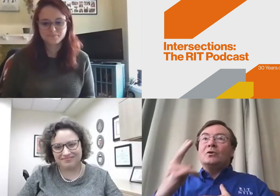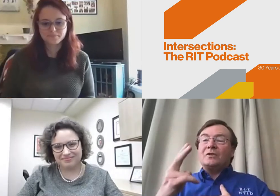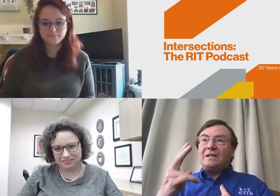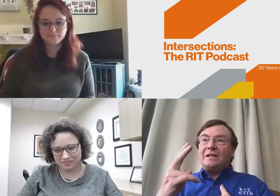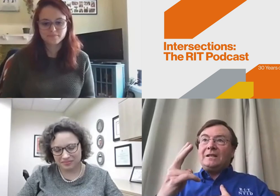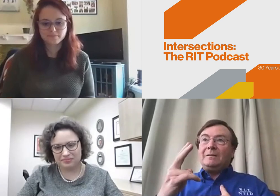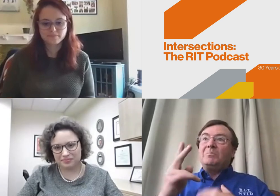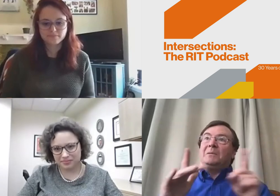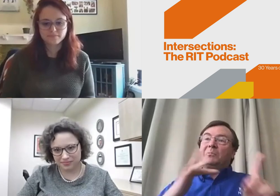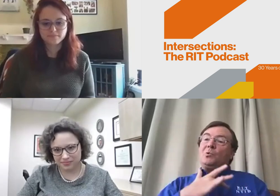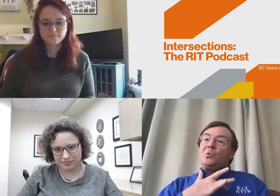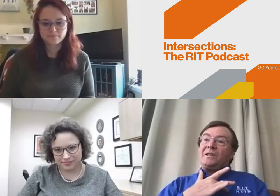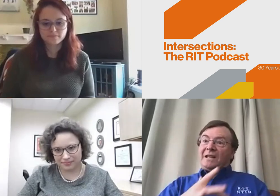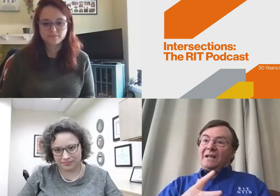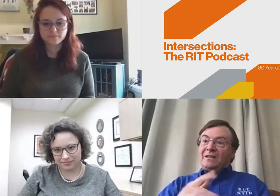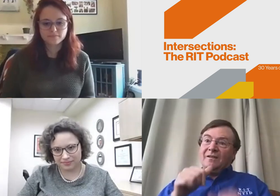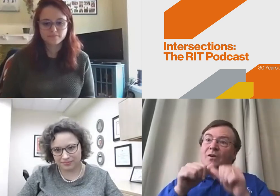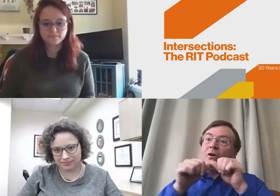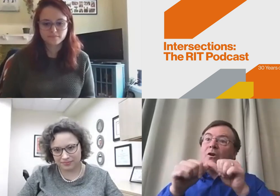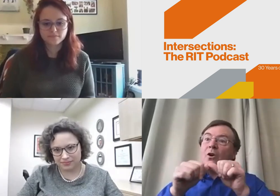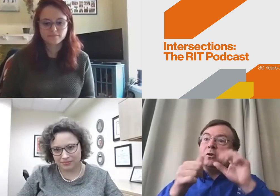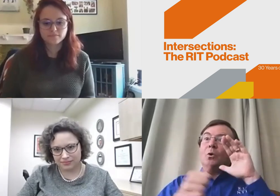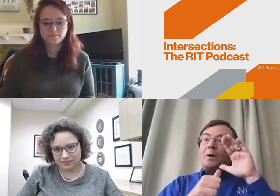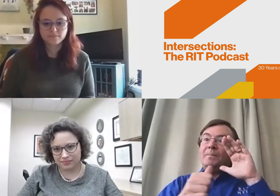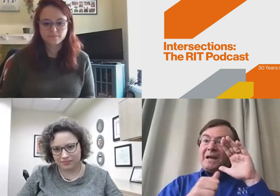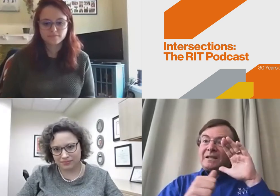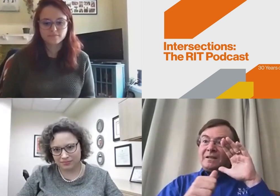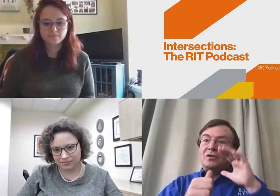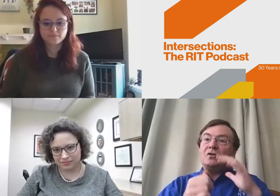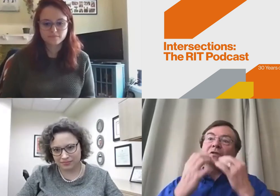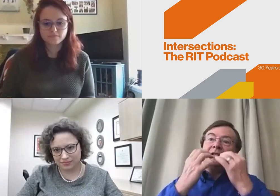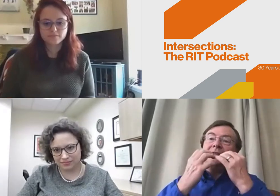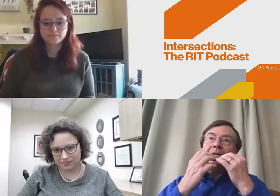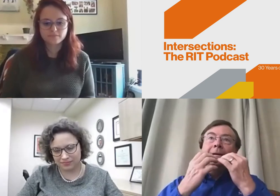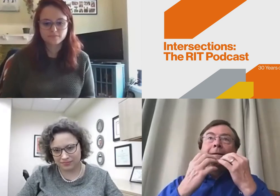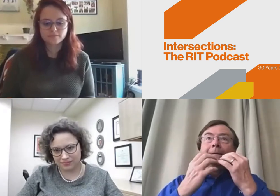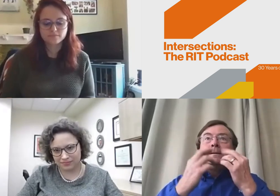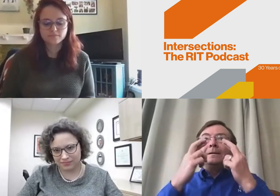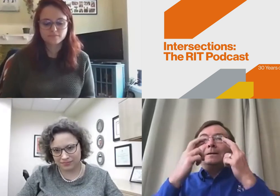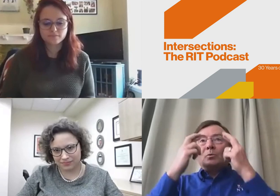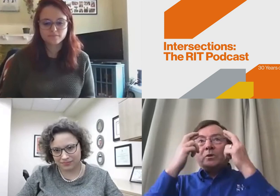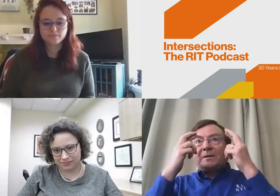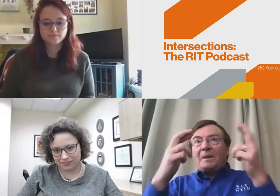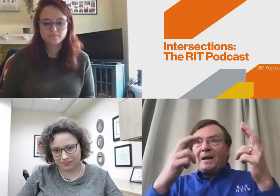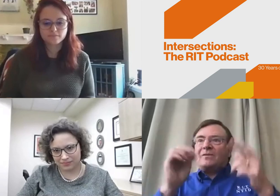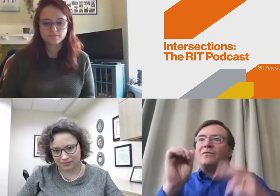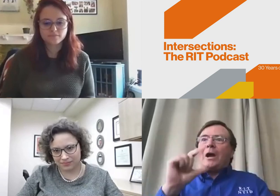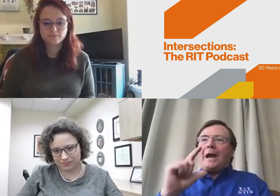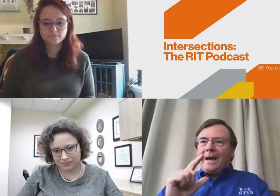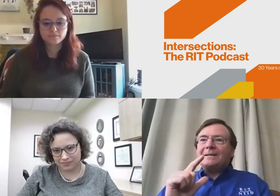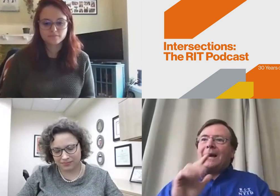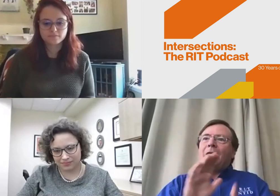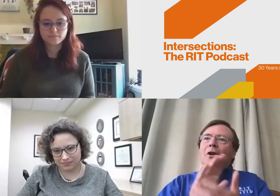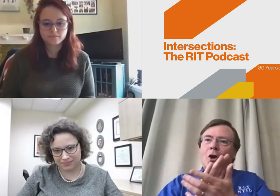you see people who are sensitive on an ongoing basis, you see the respect for ASL on our